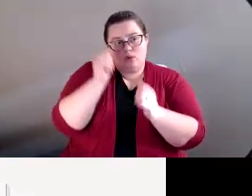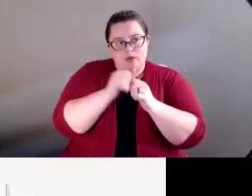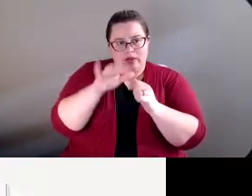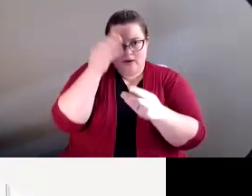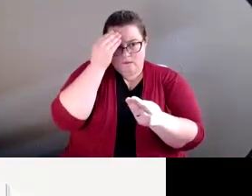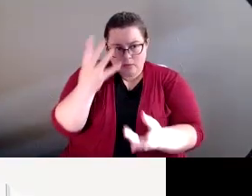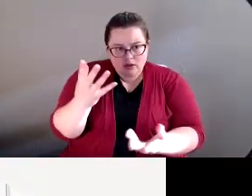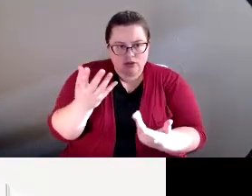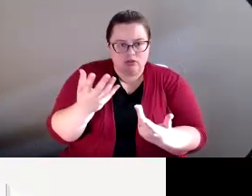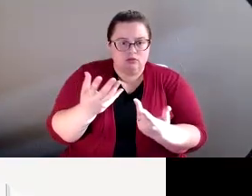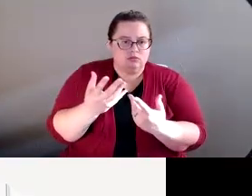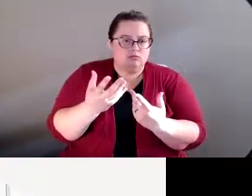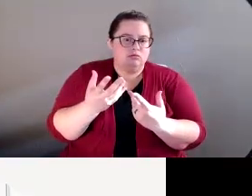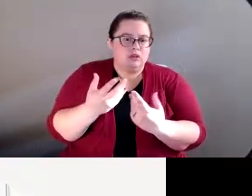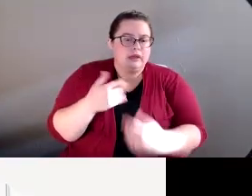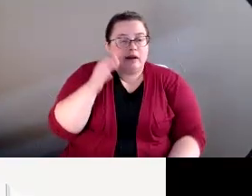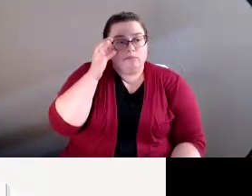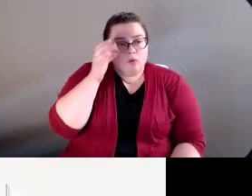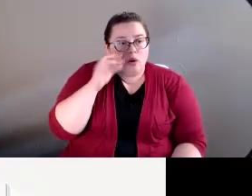or close your eyes for the next, you know, five minutes or so.